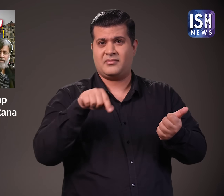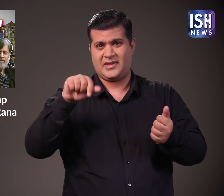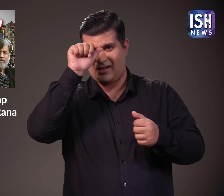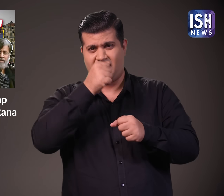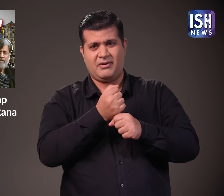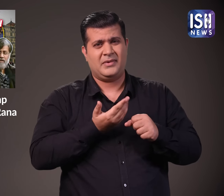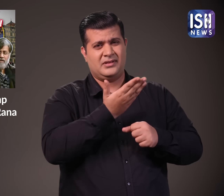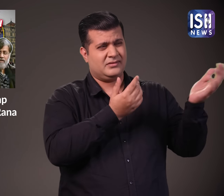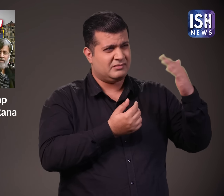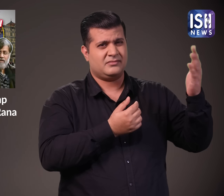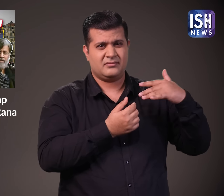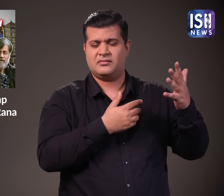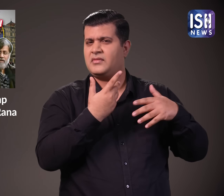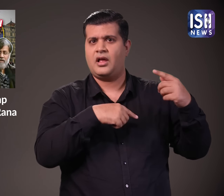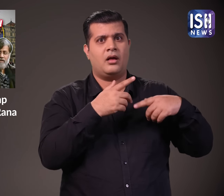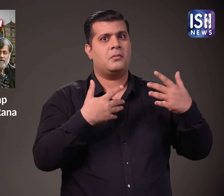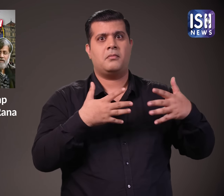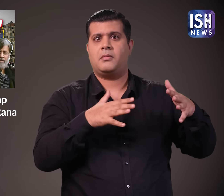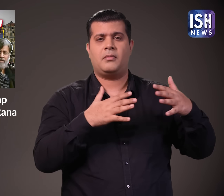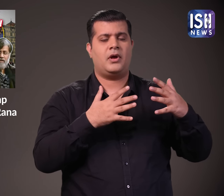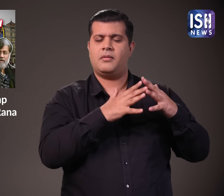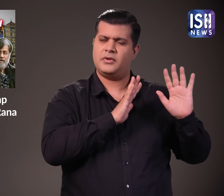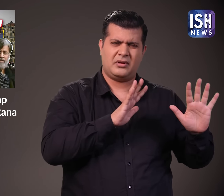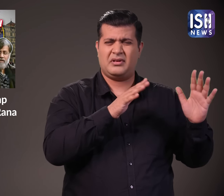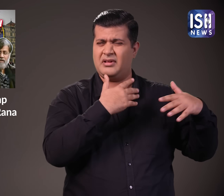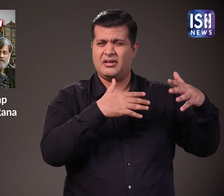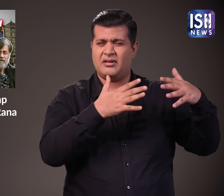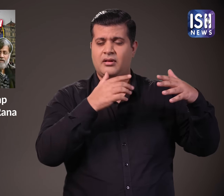India sought his custody and appealed for his extradition.